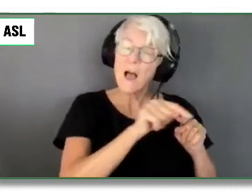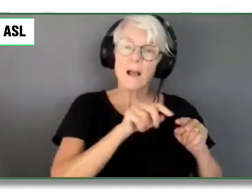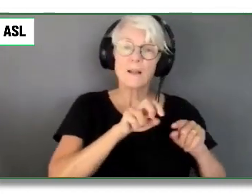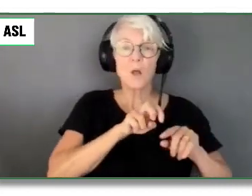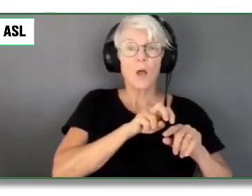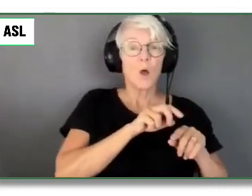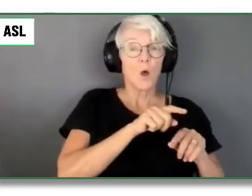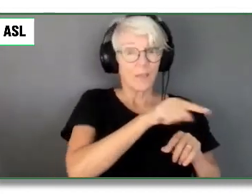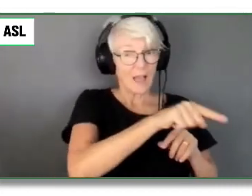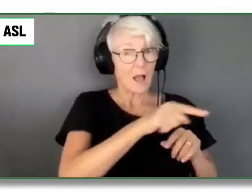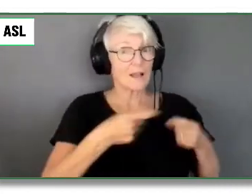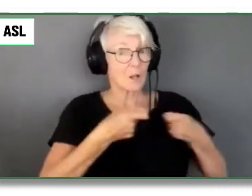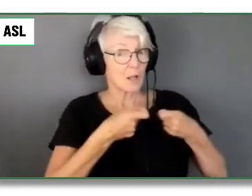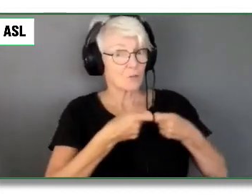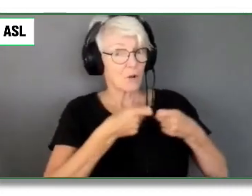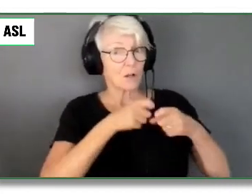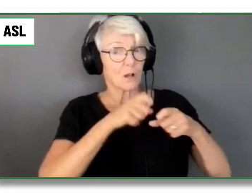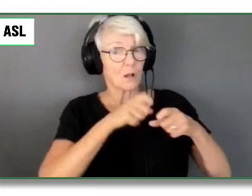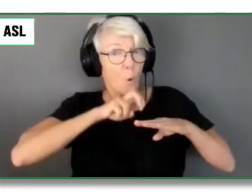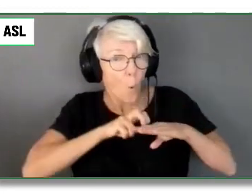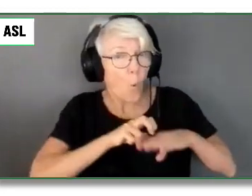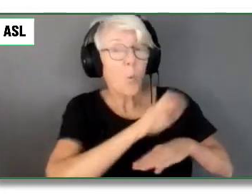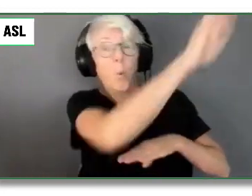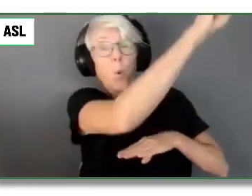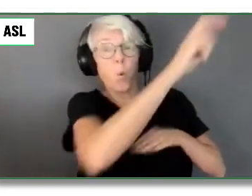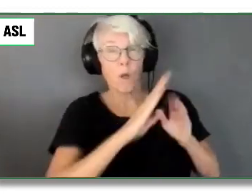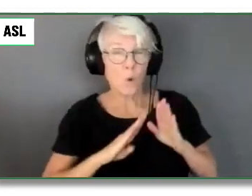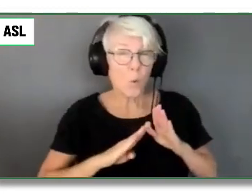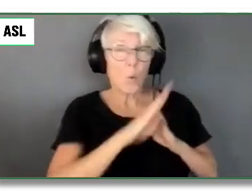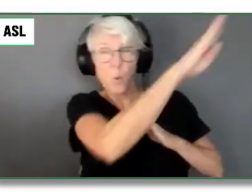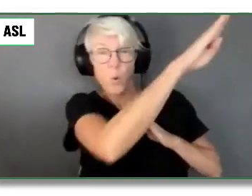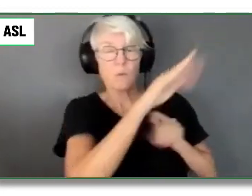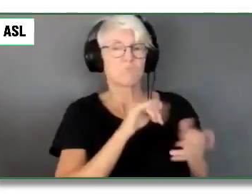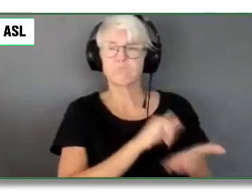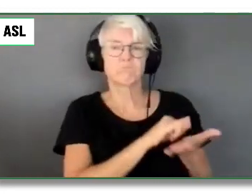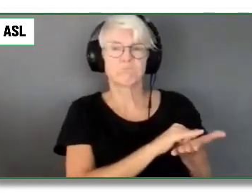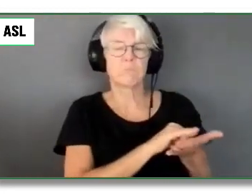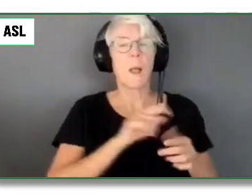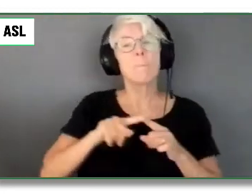one that you've seen in the video does. Oh amazing.